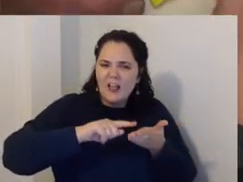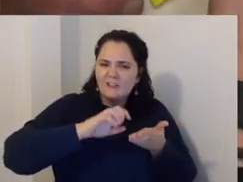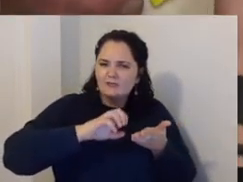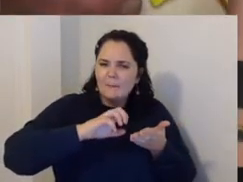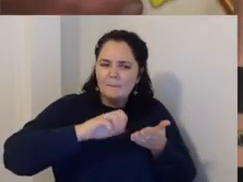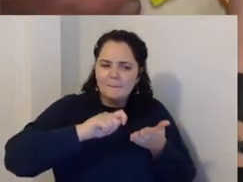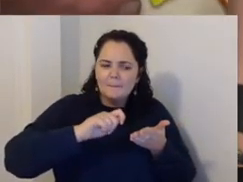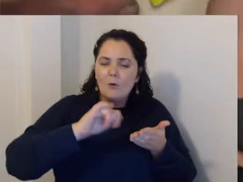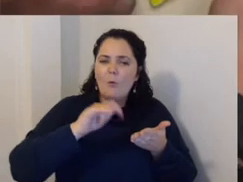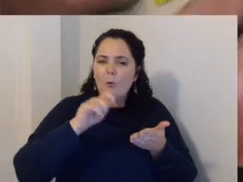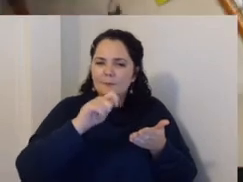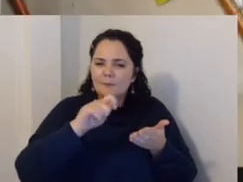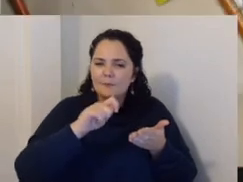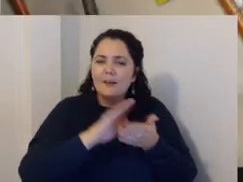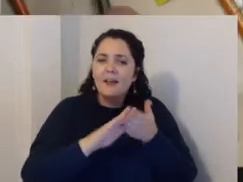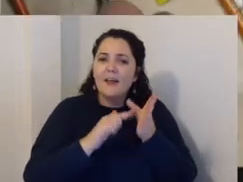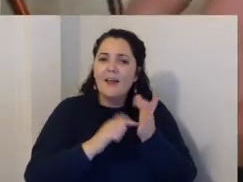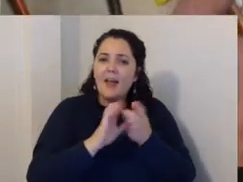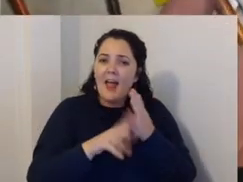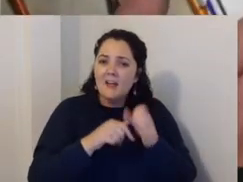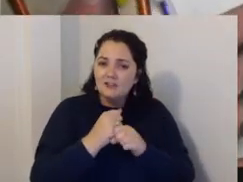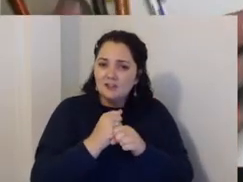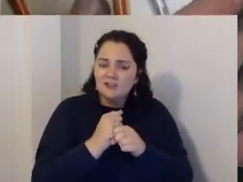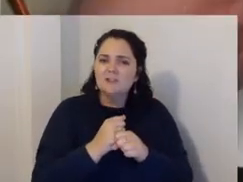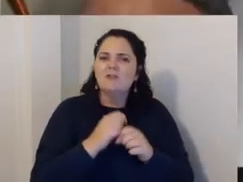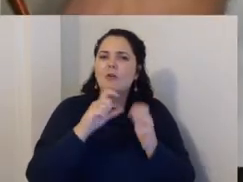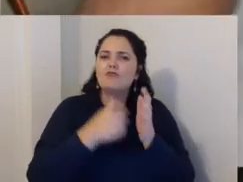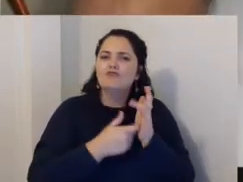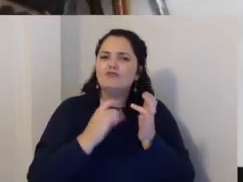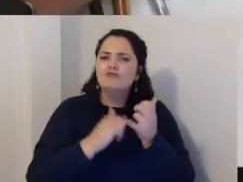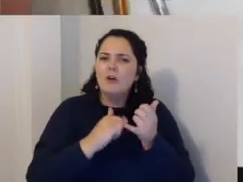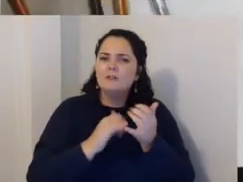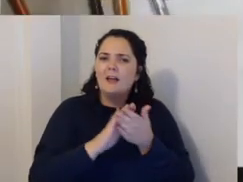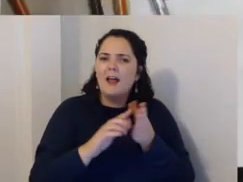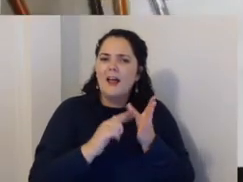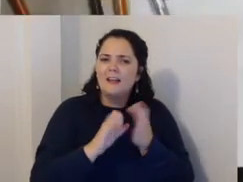like that or even hatching or cross hatching, it'll have a much softer and far more dramatic kind